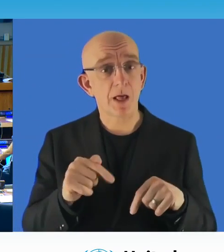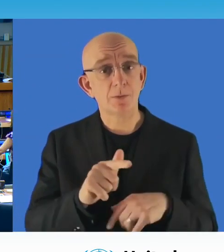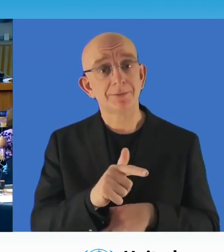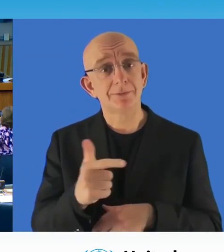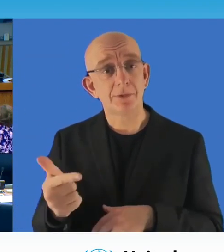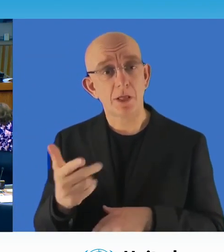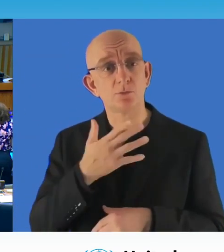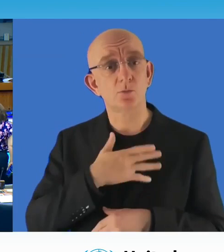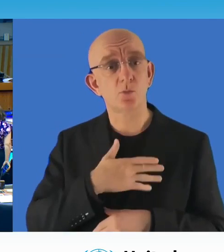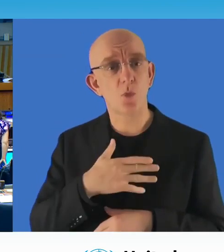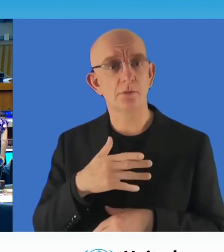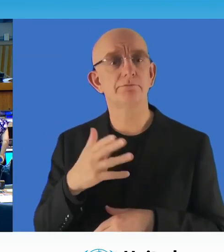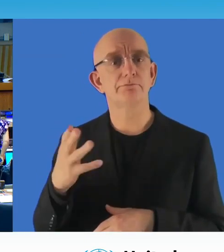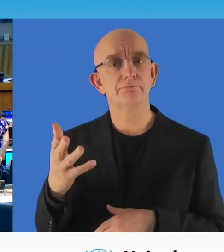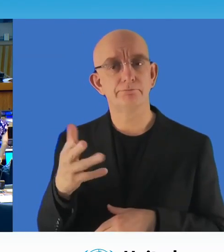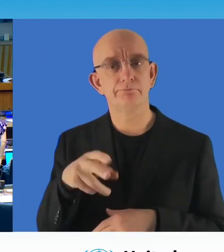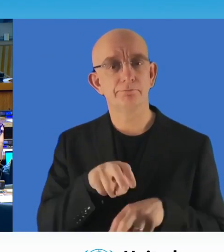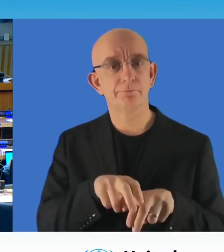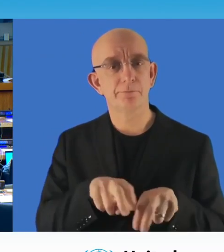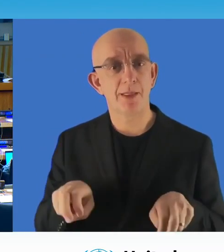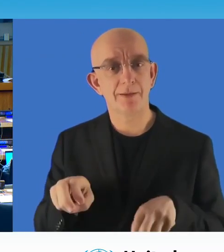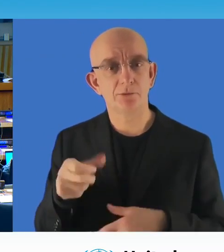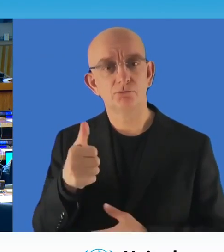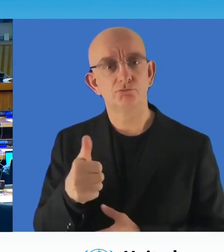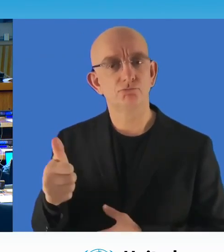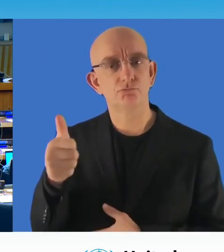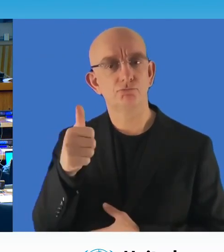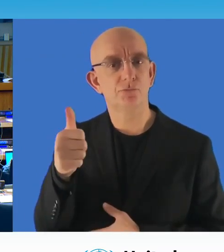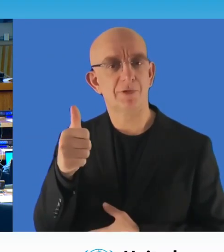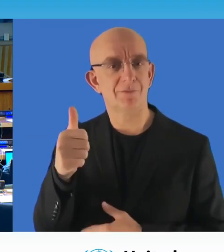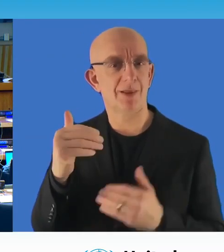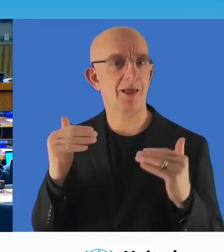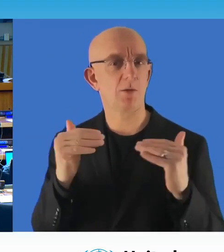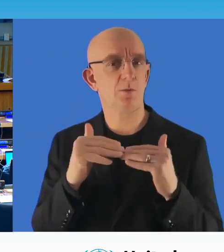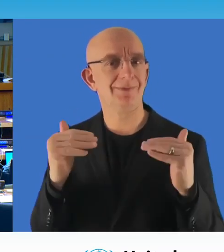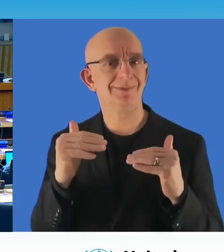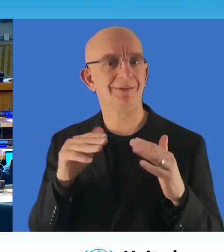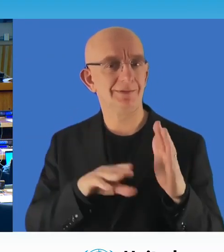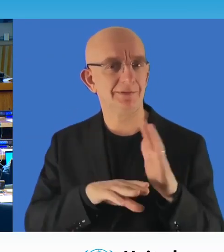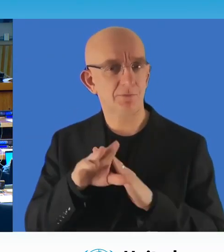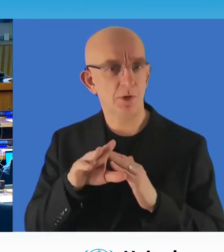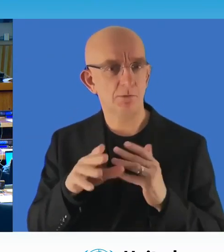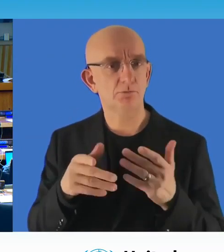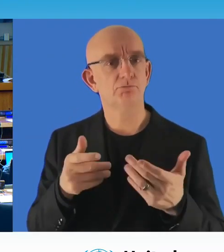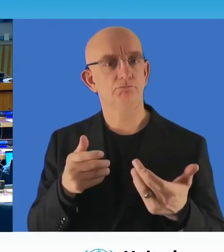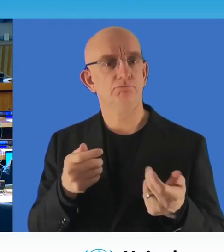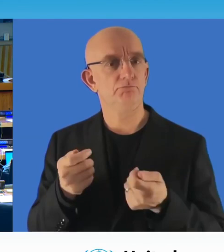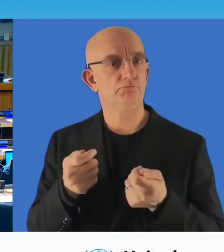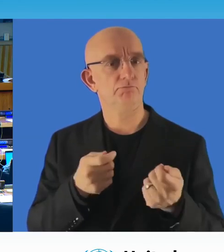at the New York office of the office of the High Commissioner for human rights Mr had you have five